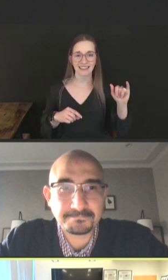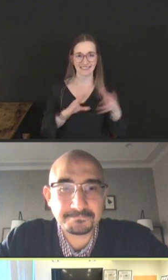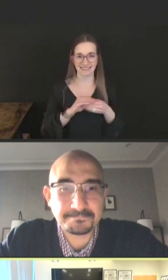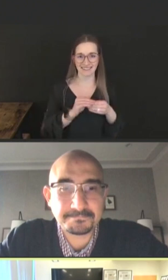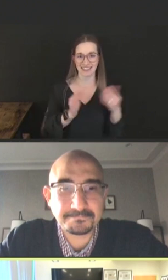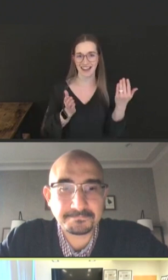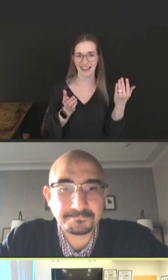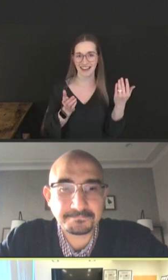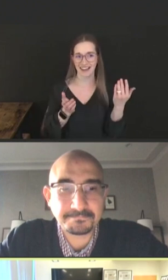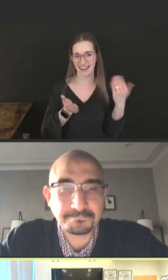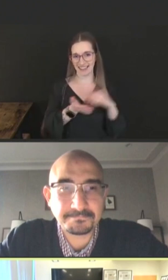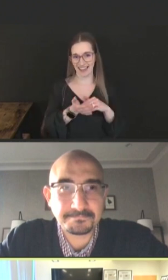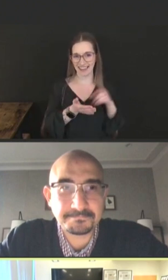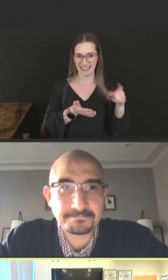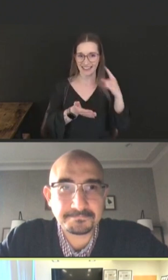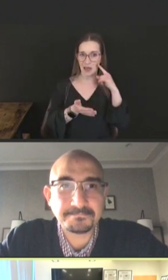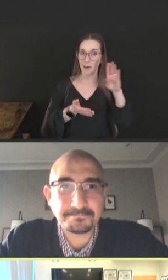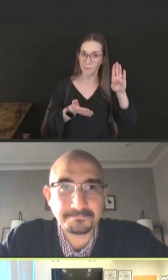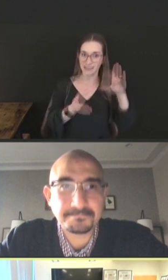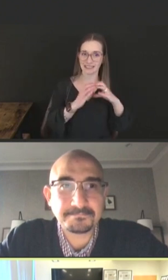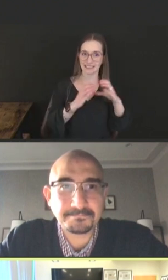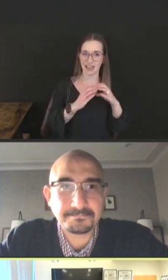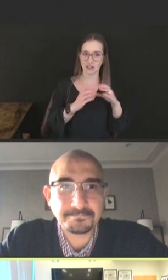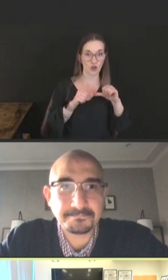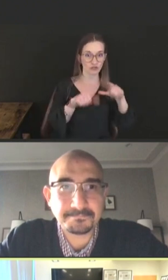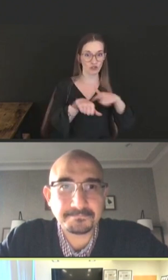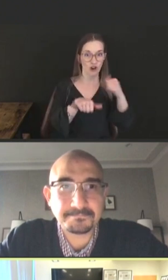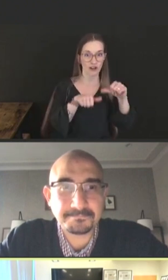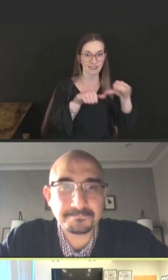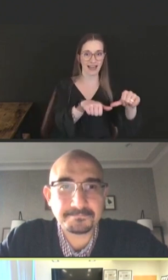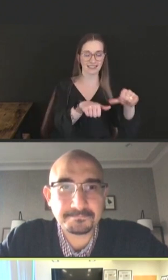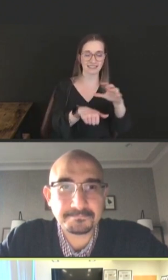also long lasting, and it's absolutely true, as well. But the cellular responses are long lasting,